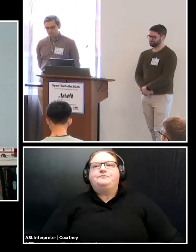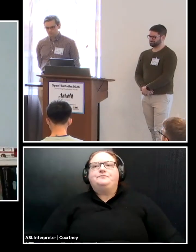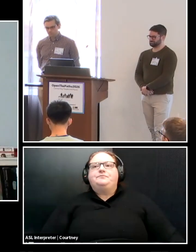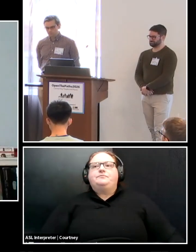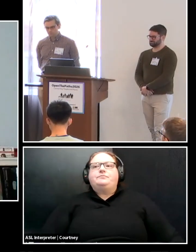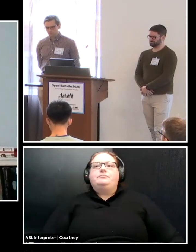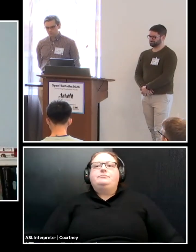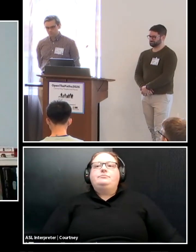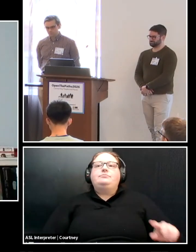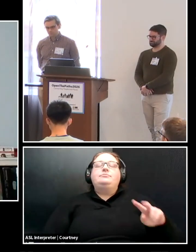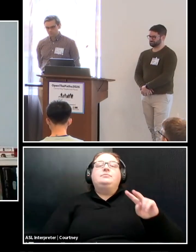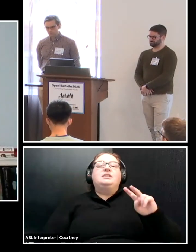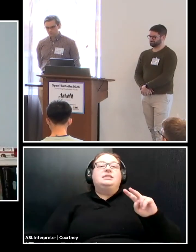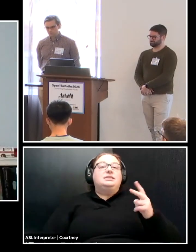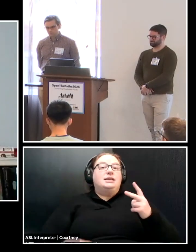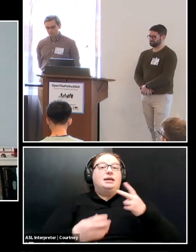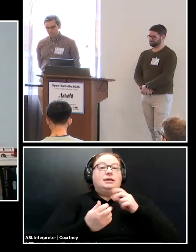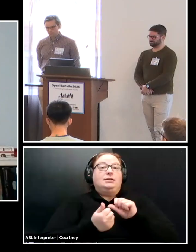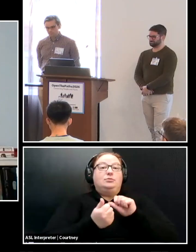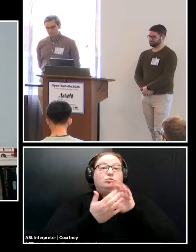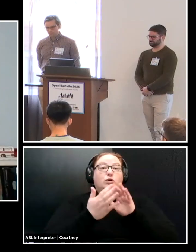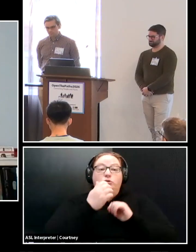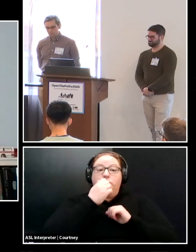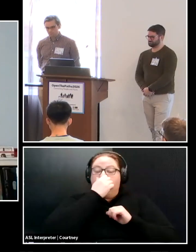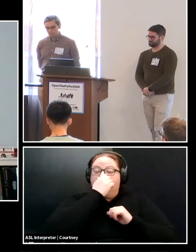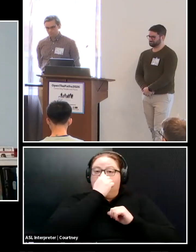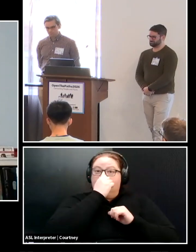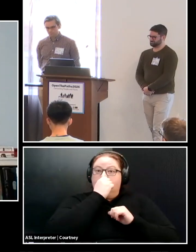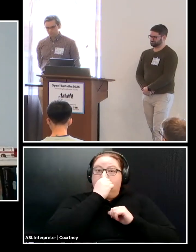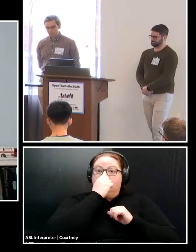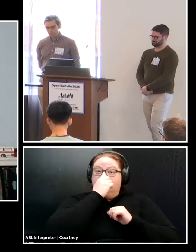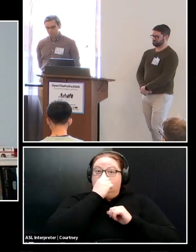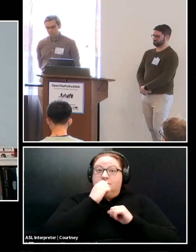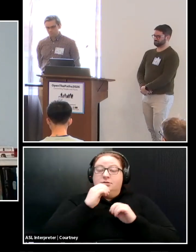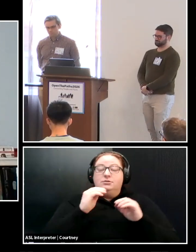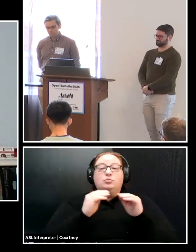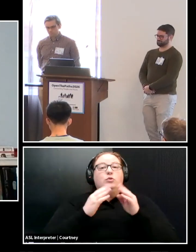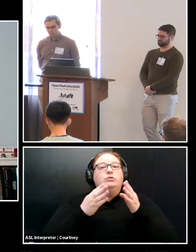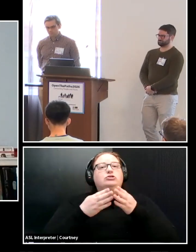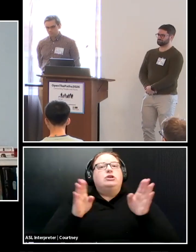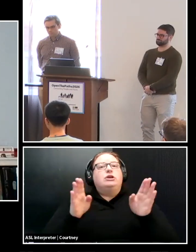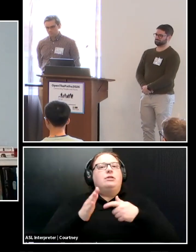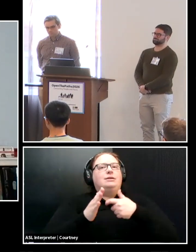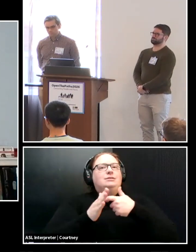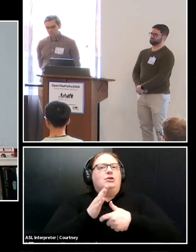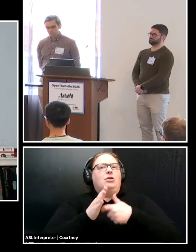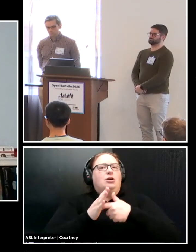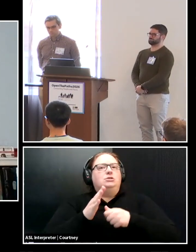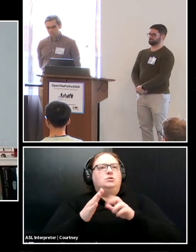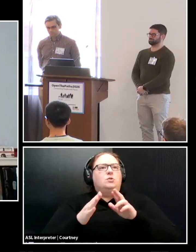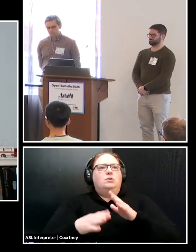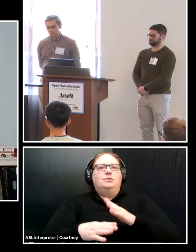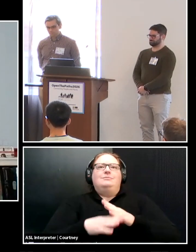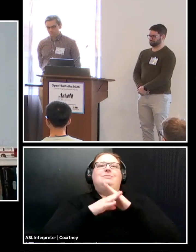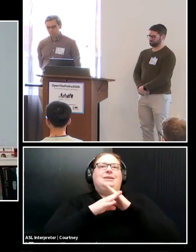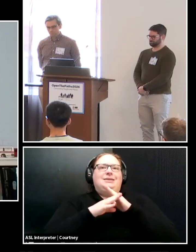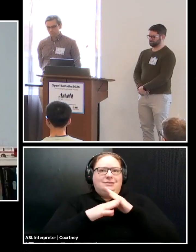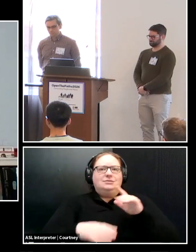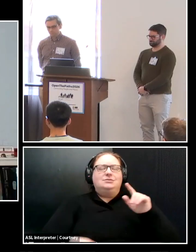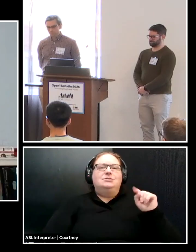we can take is more of kind of a generalized cost or impedance-based um traversal. Um so